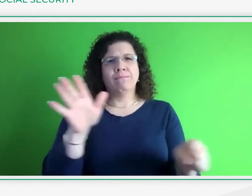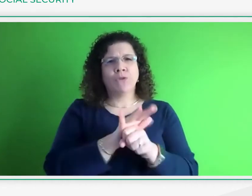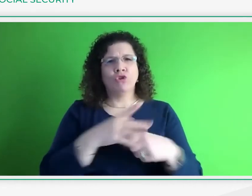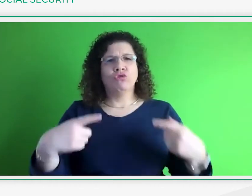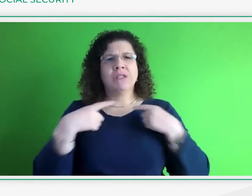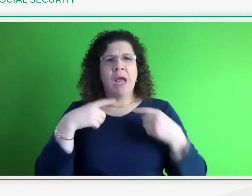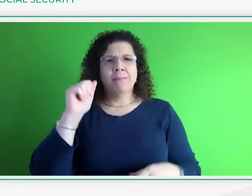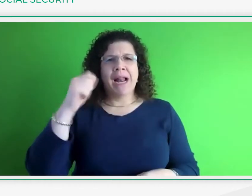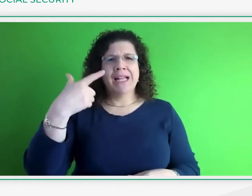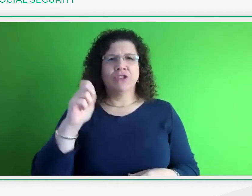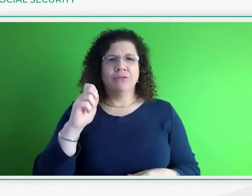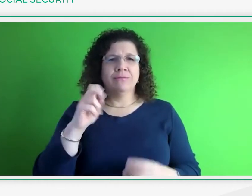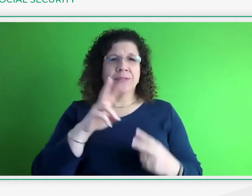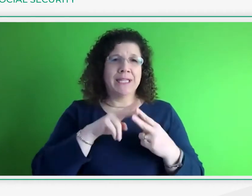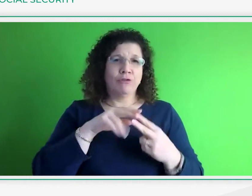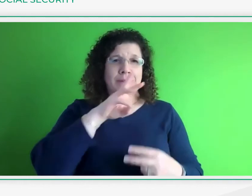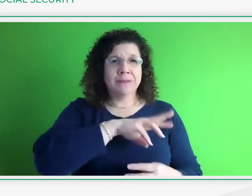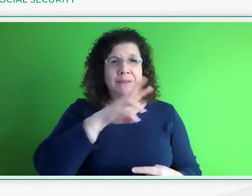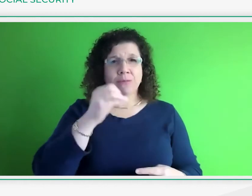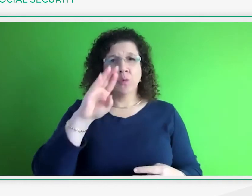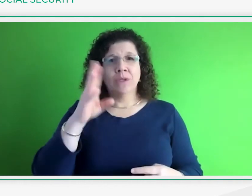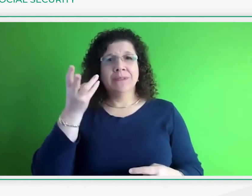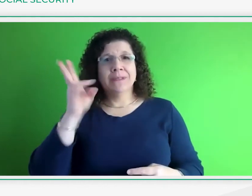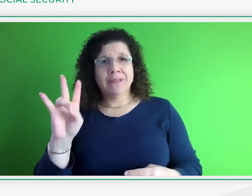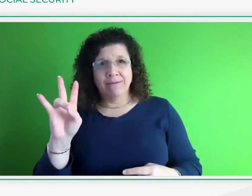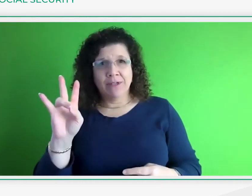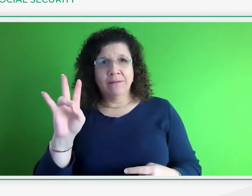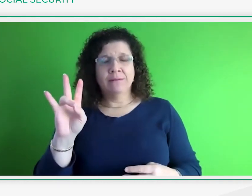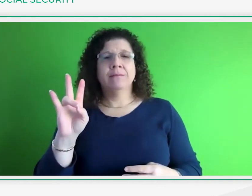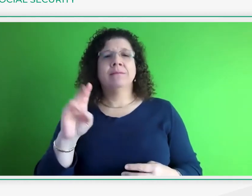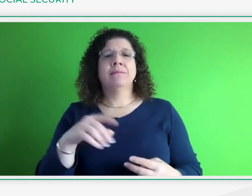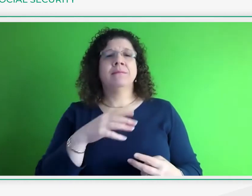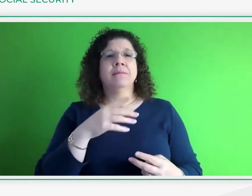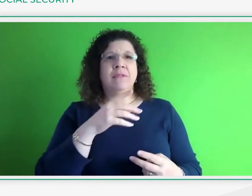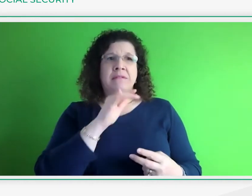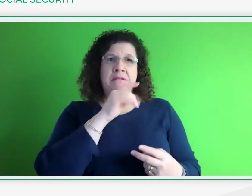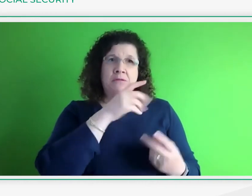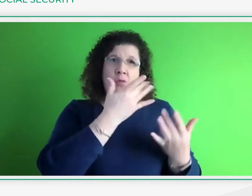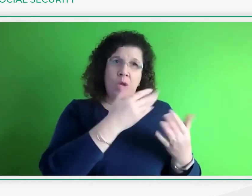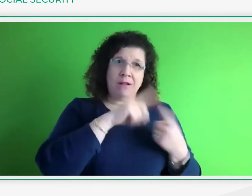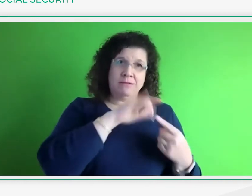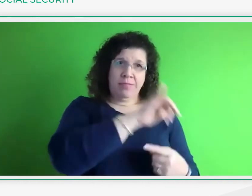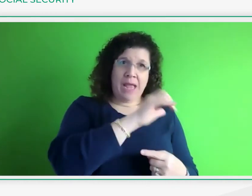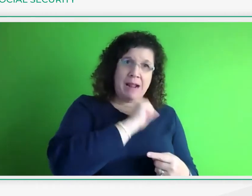You need to know, basically, when you're full retirement age. It's either 66 or 67.